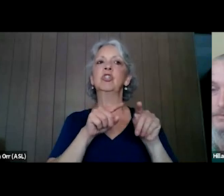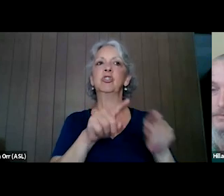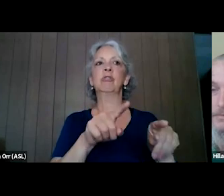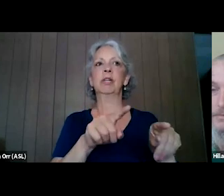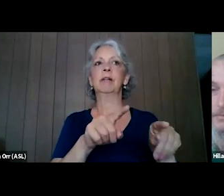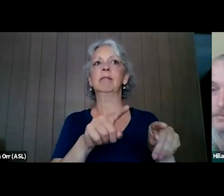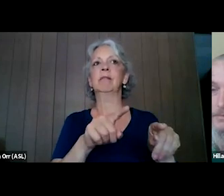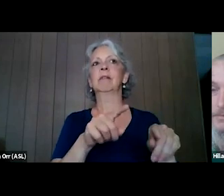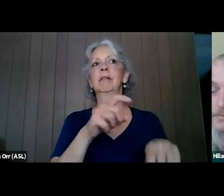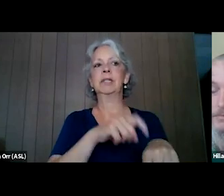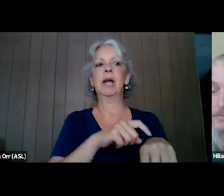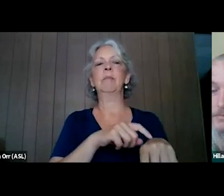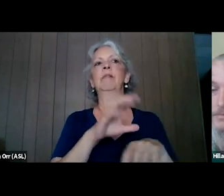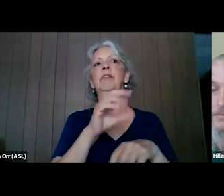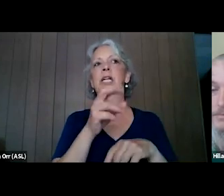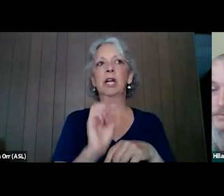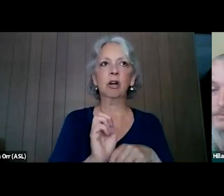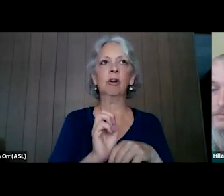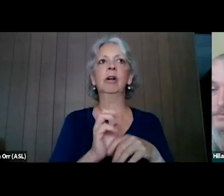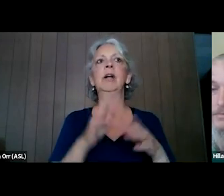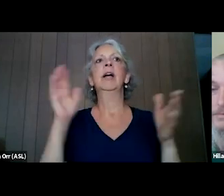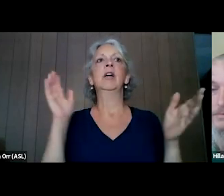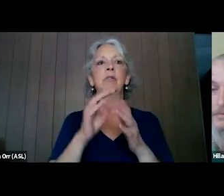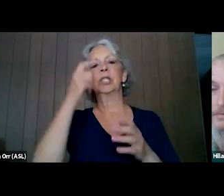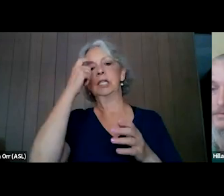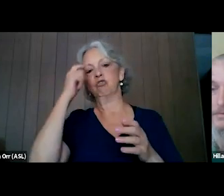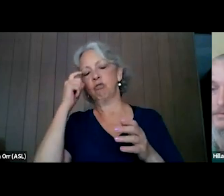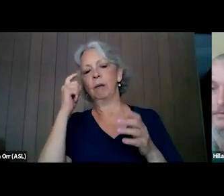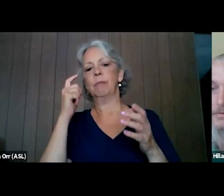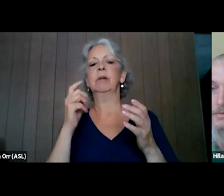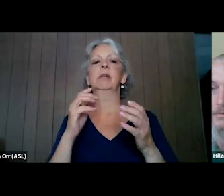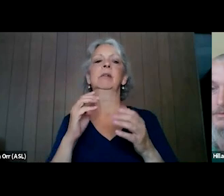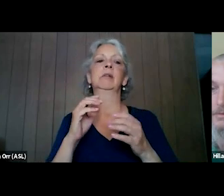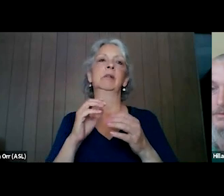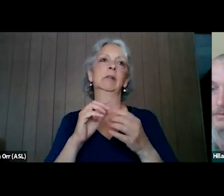and trauma-informed harm reduction-based approach to their wound care and healthcare hospitalization.